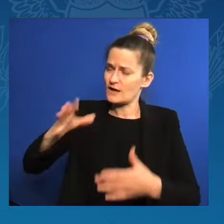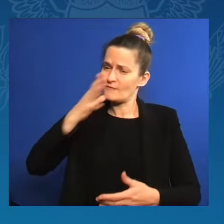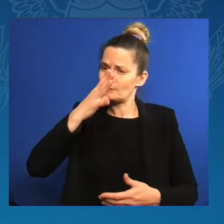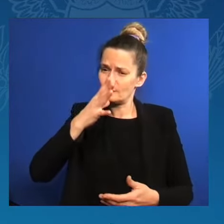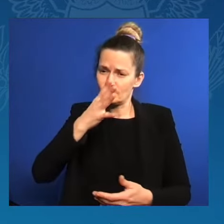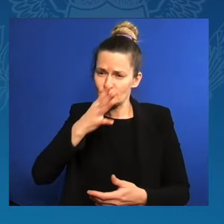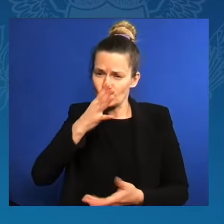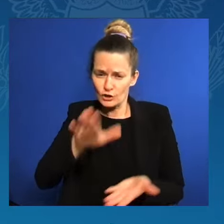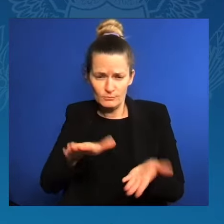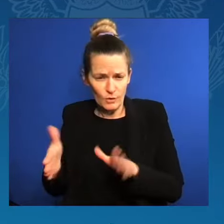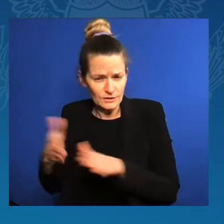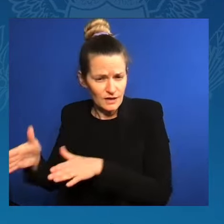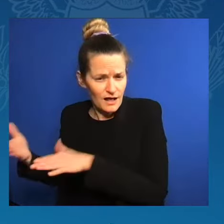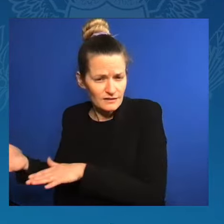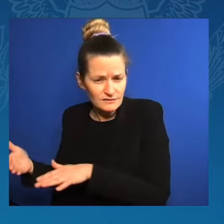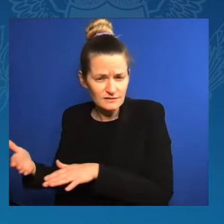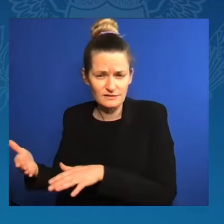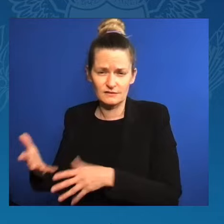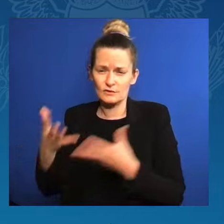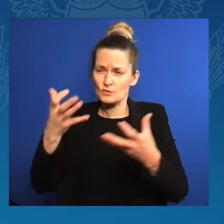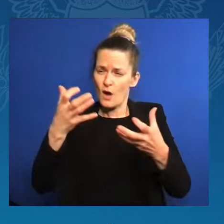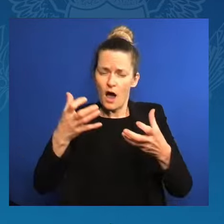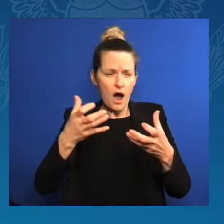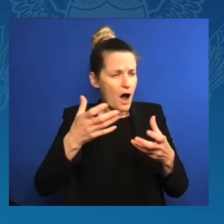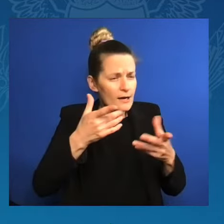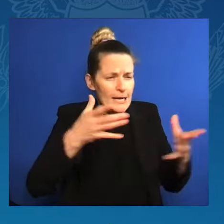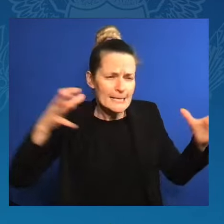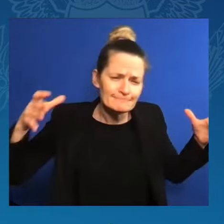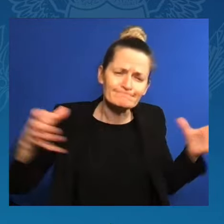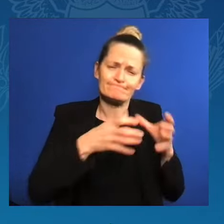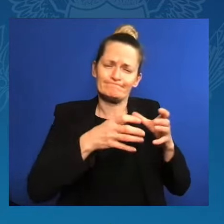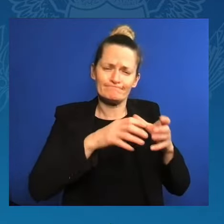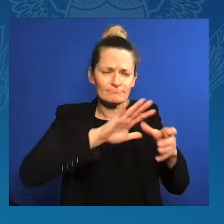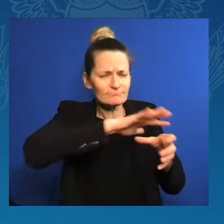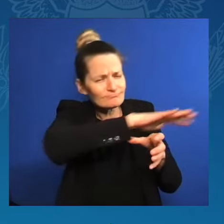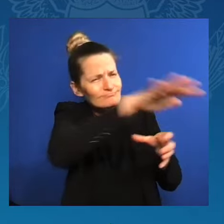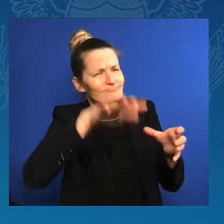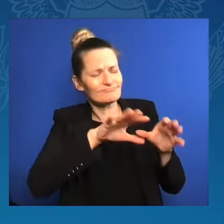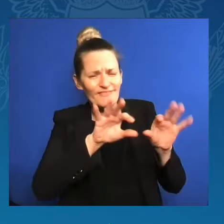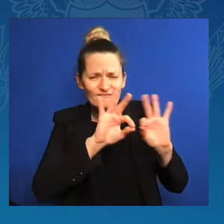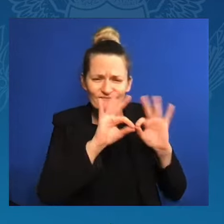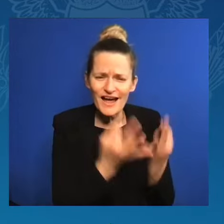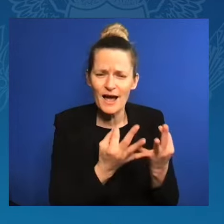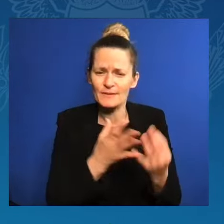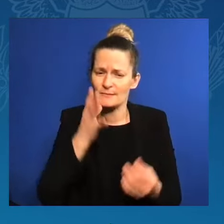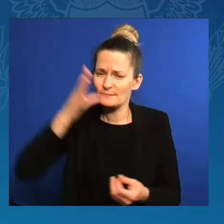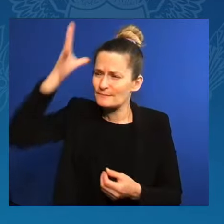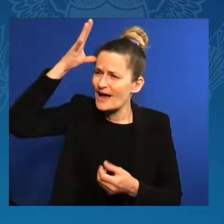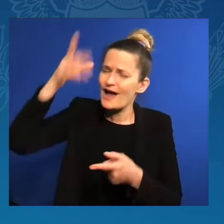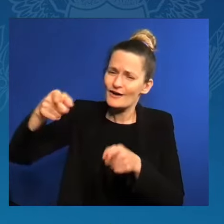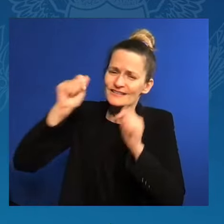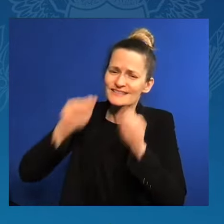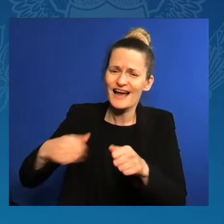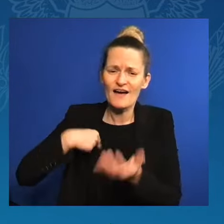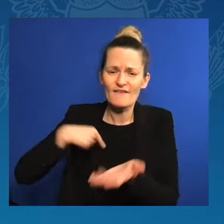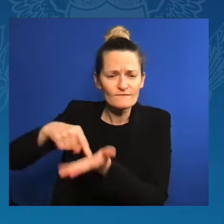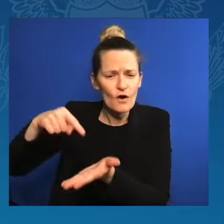Stand to pass the affordable child care and to uphold the rights of all people to own their future.